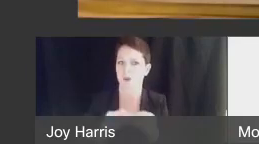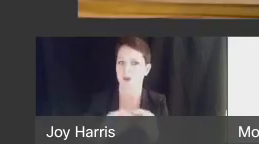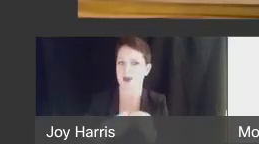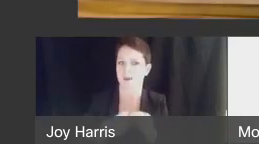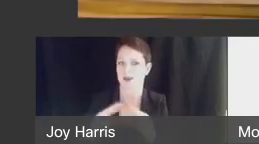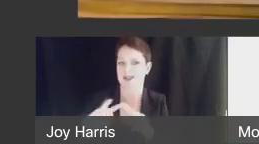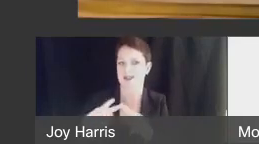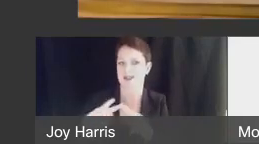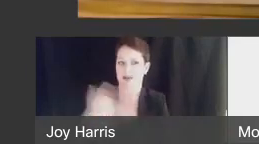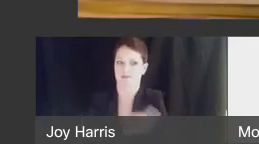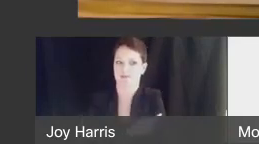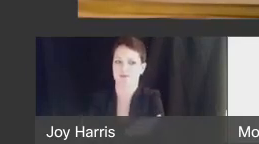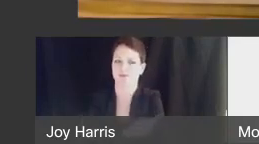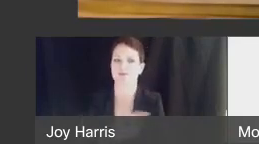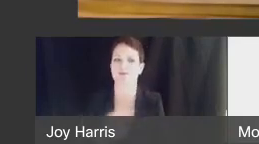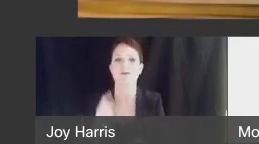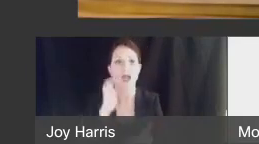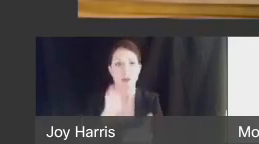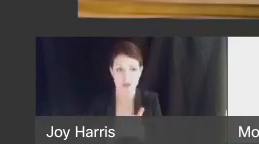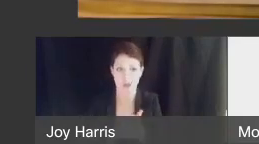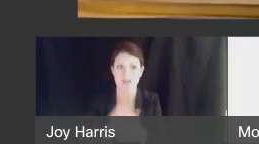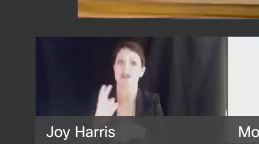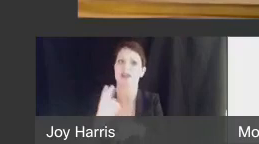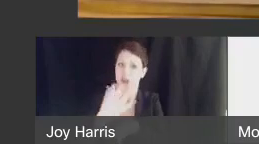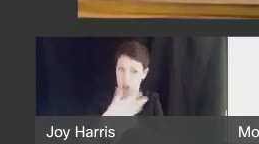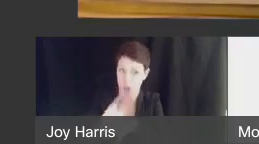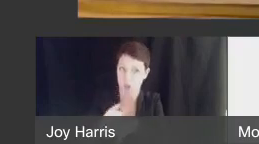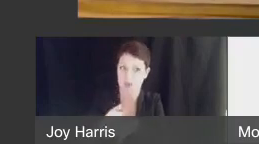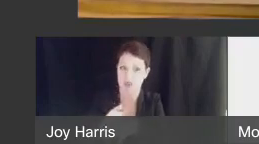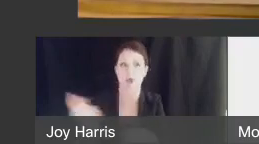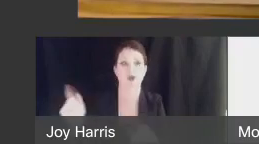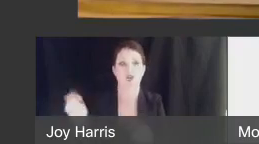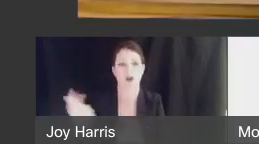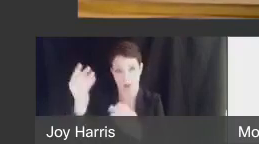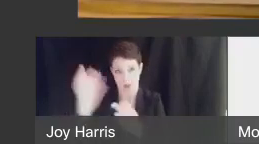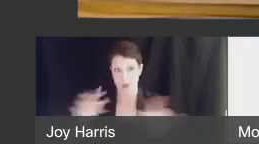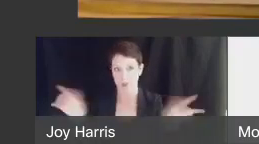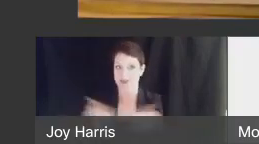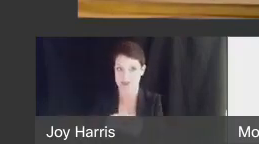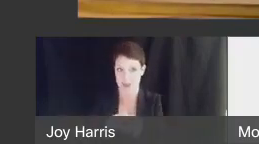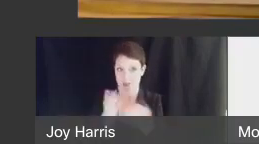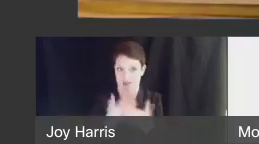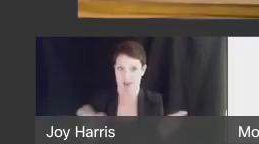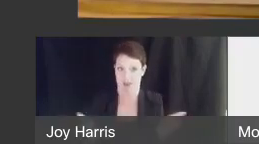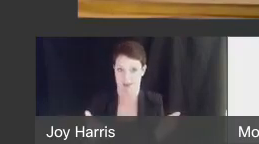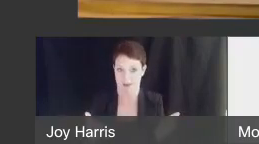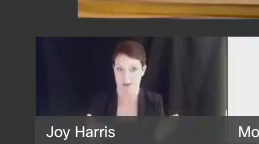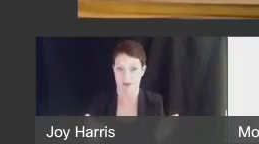[Commissioner Arkoosh] I believe they have largely used it. We've all been told the same thing, which is that if